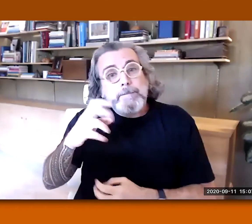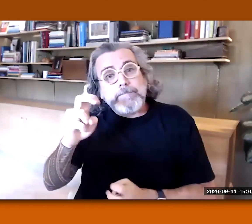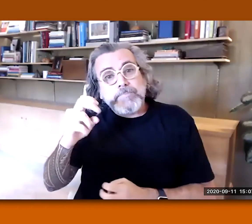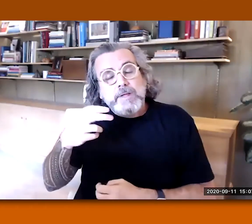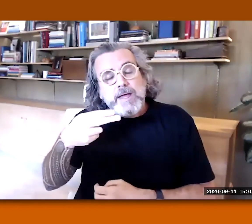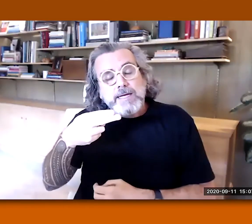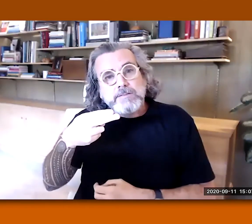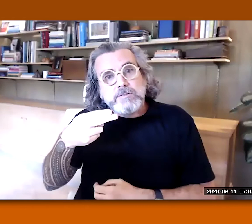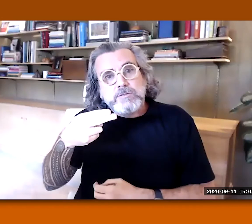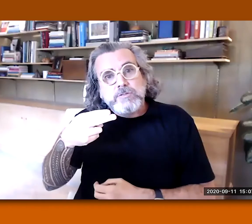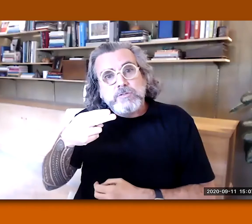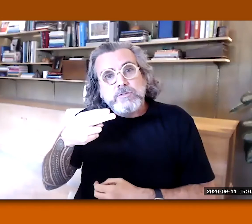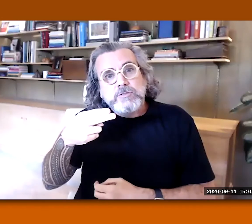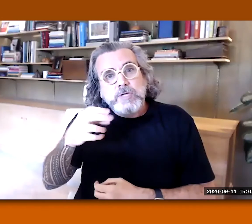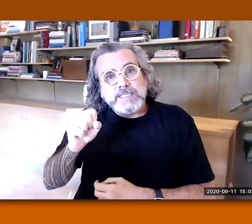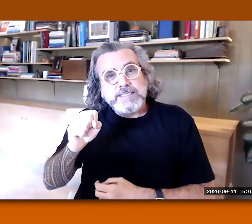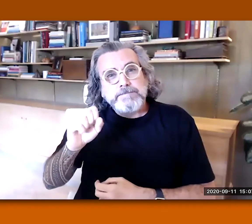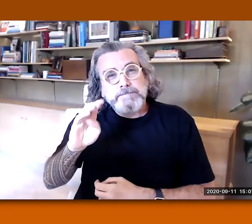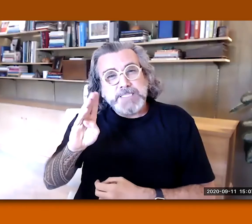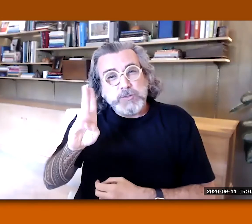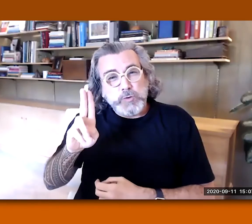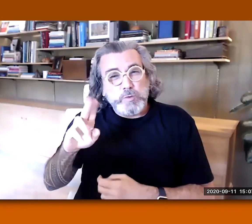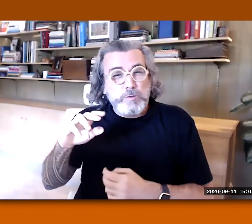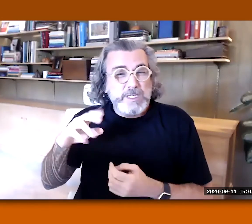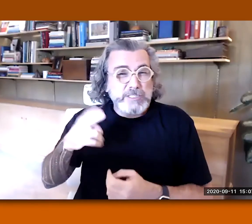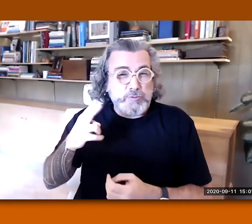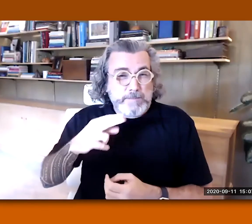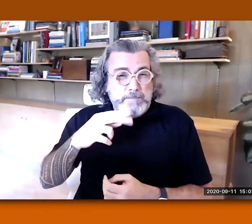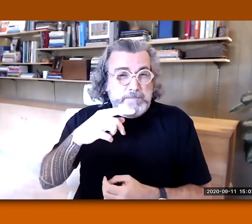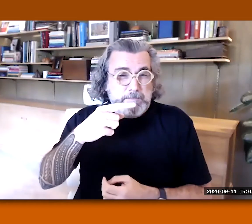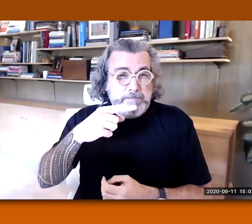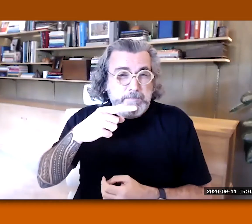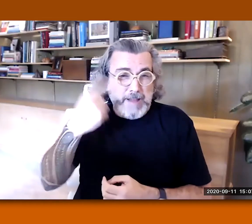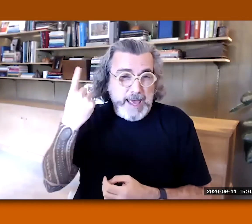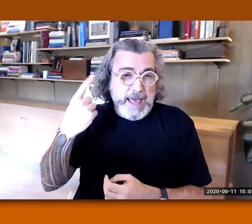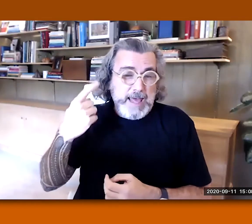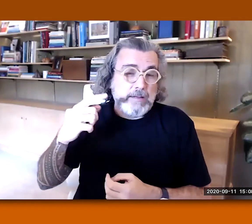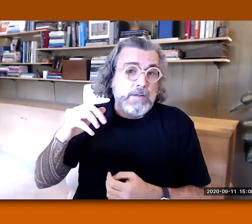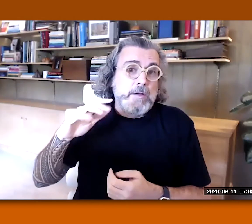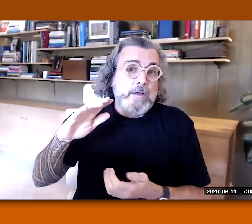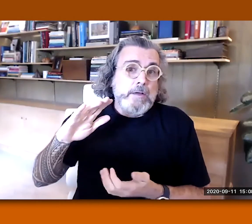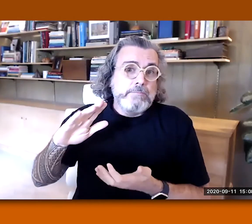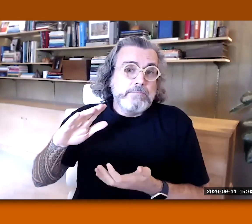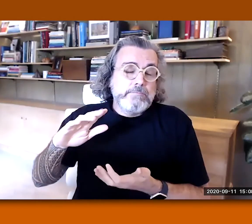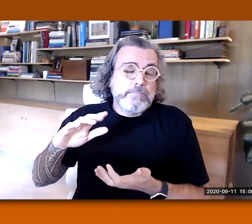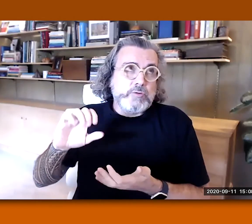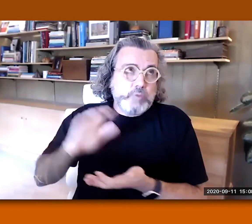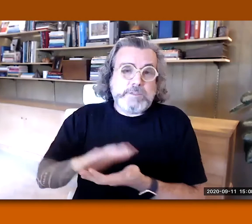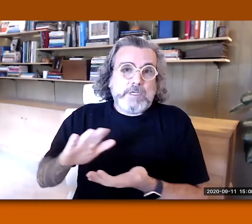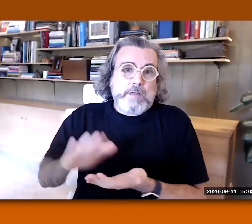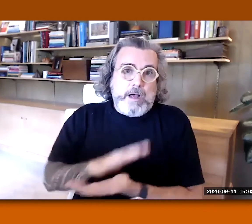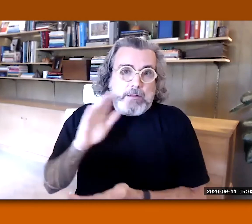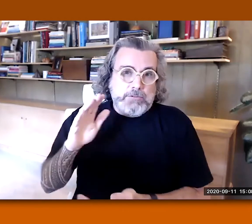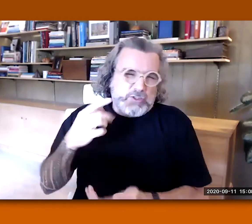For example, HBCUs, historically Black colleges and universities. I believe you know what I mean by that.